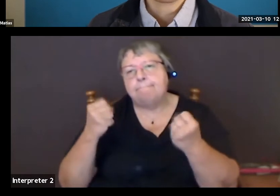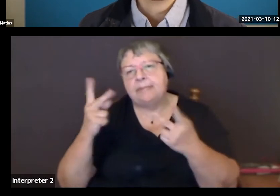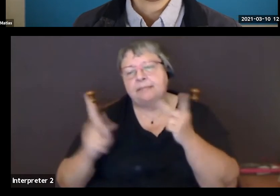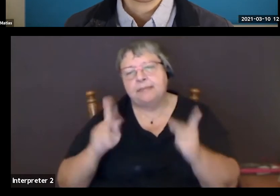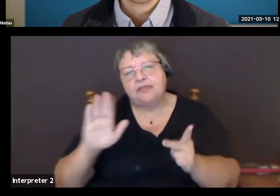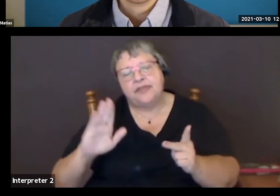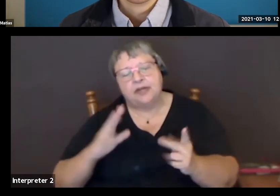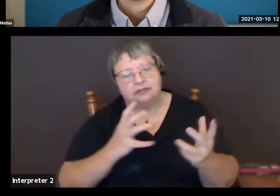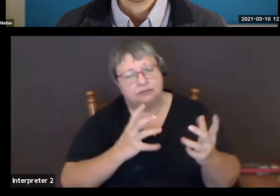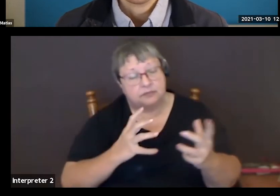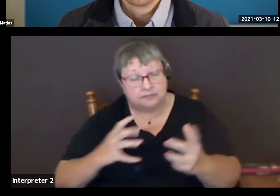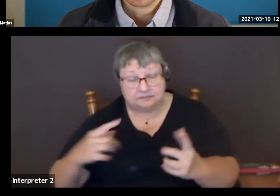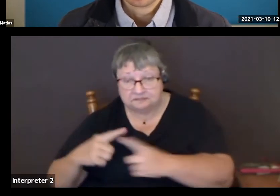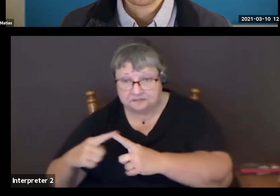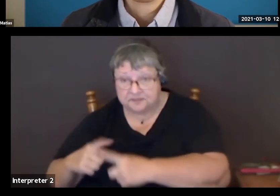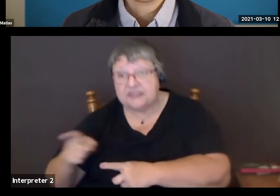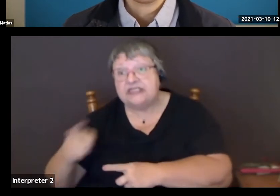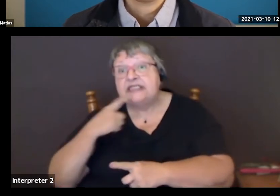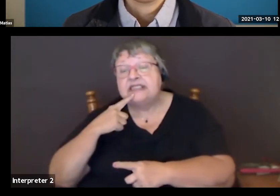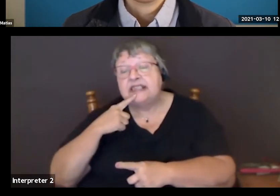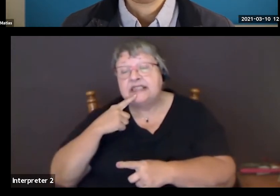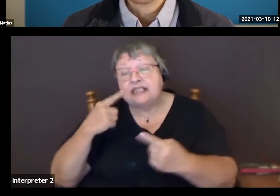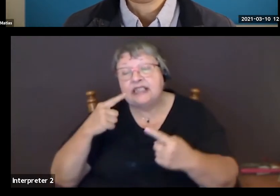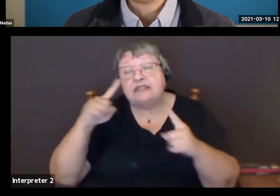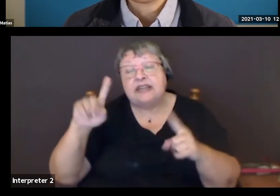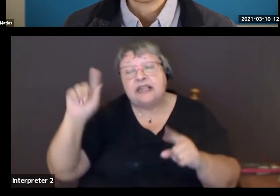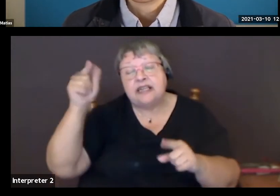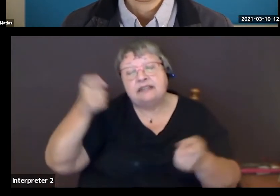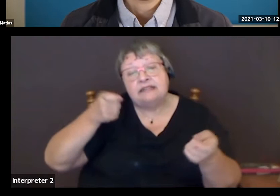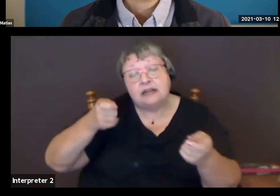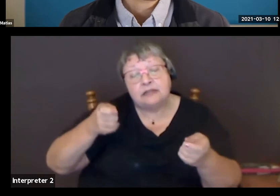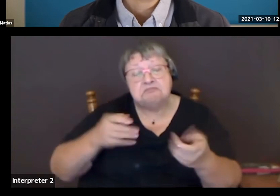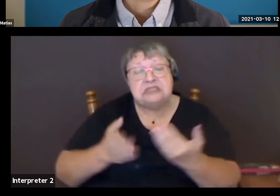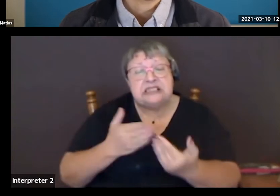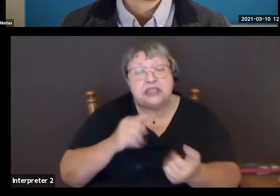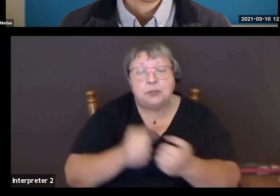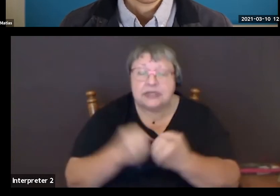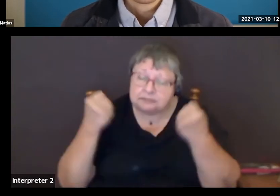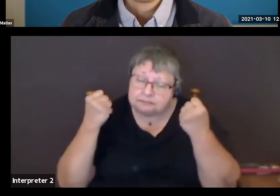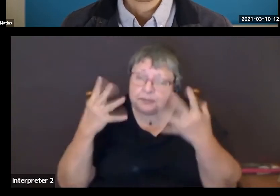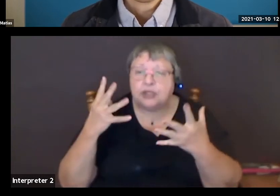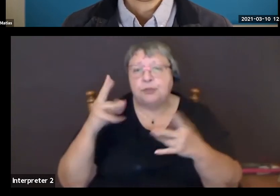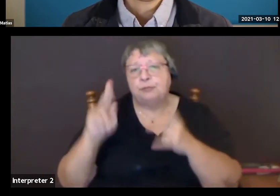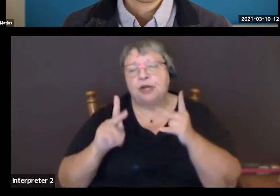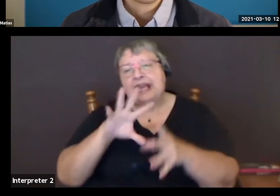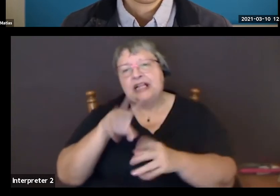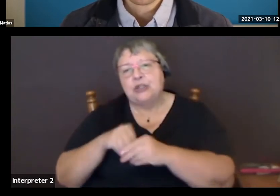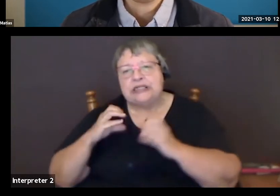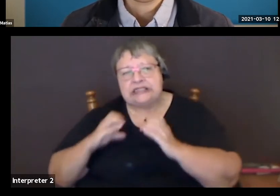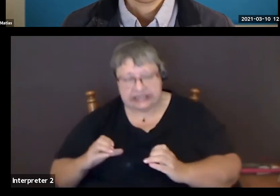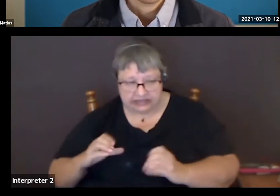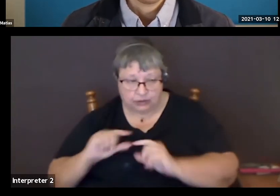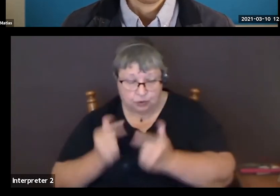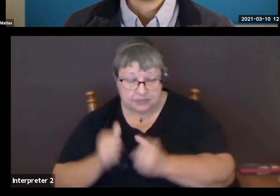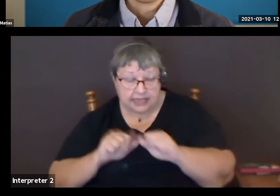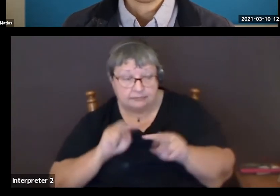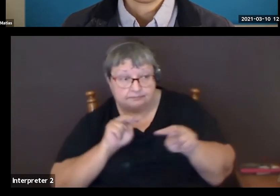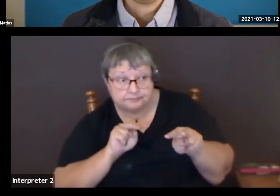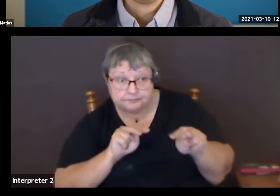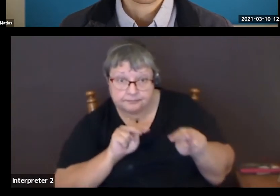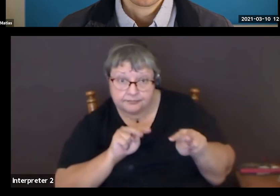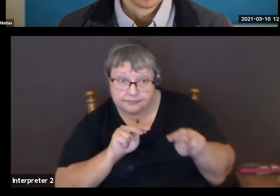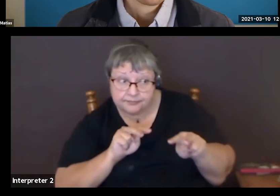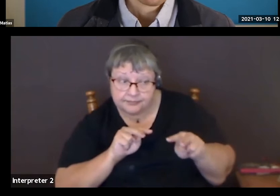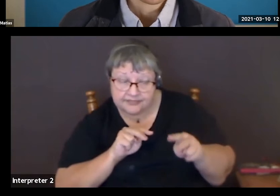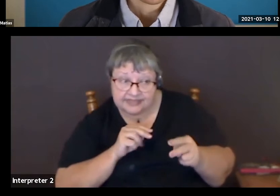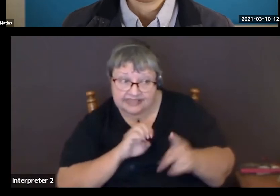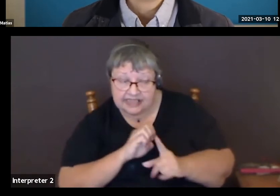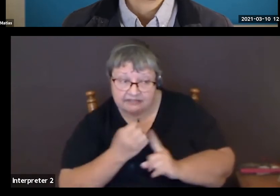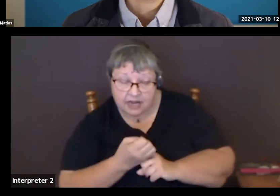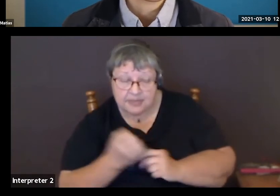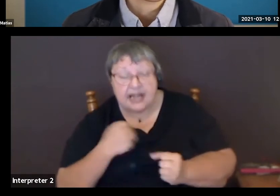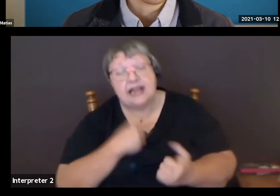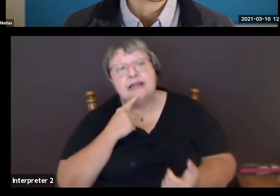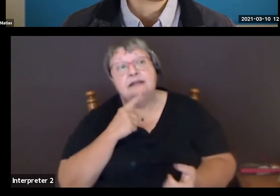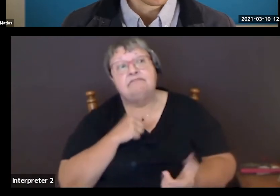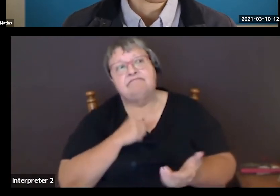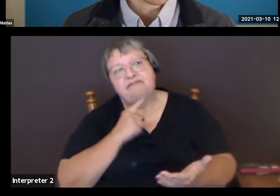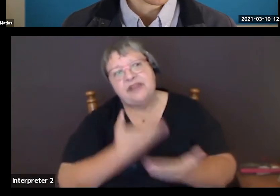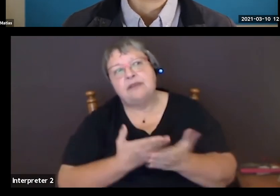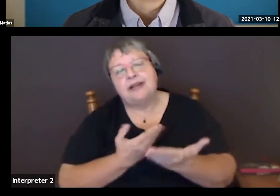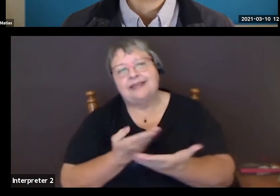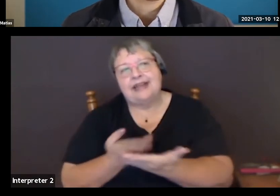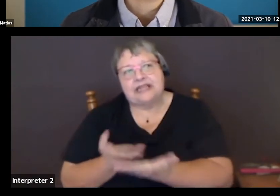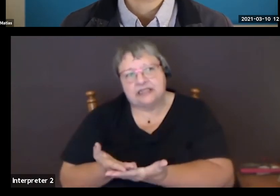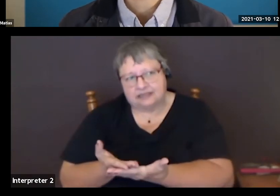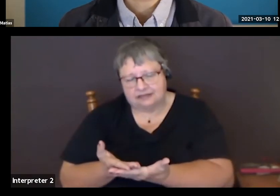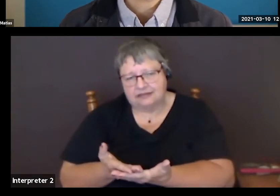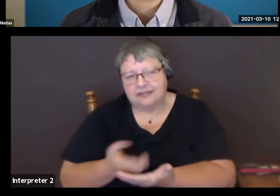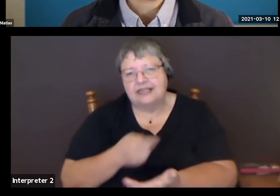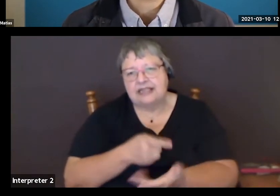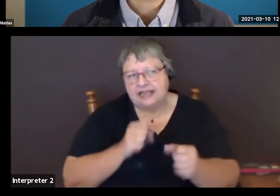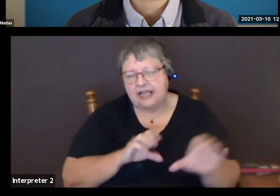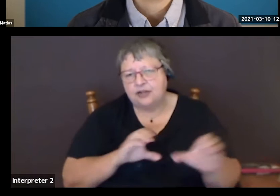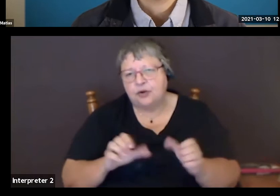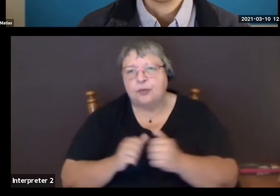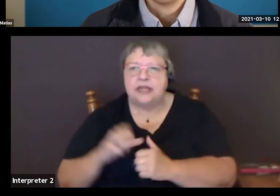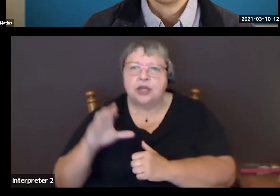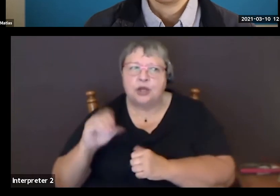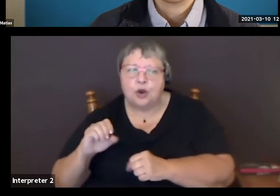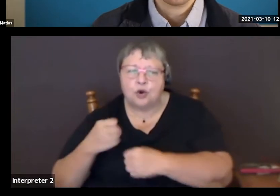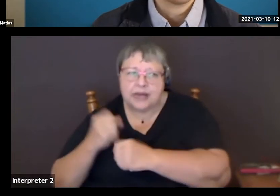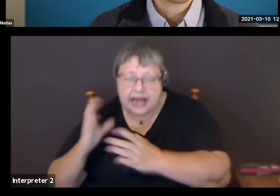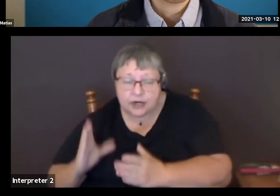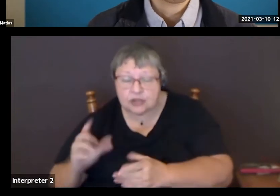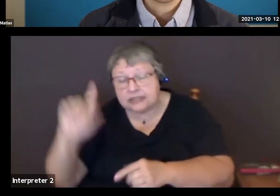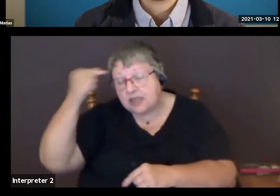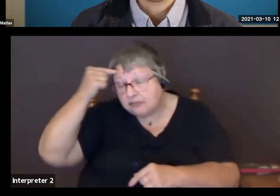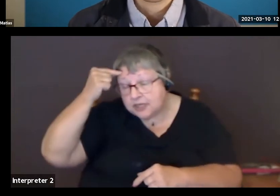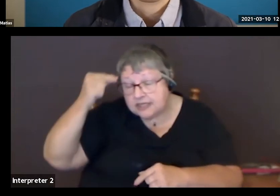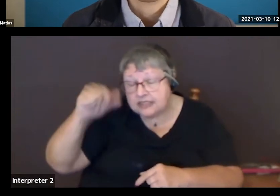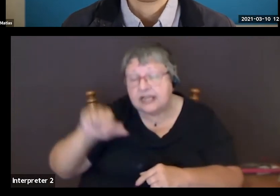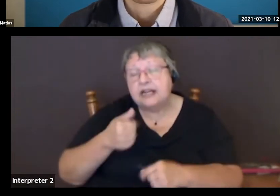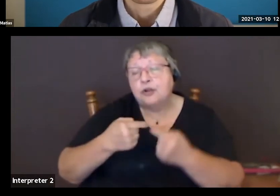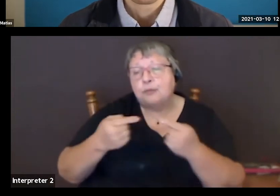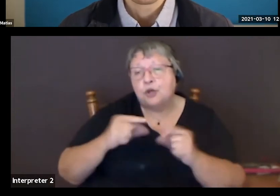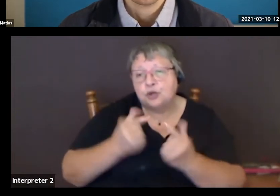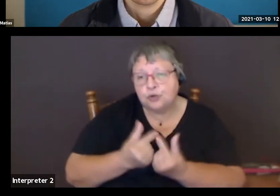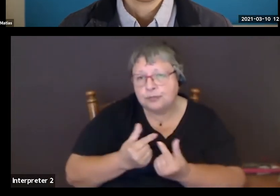governance is easier to achieve when multiple parties, including citizen groups are able to monitor the environment and verify evidence as part of a co evolutionary race with other actors including corporations governments and other opposing groups.